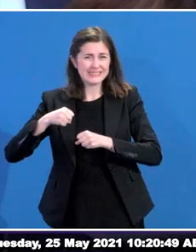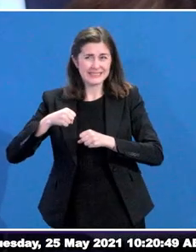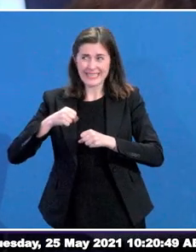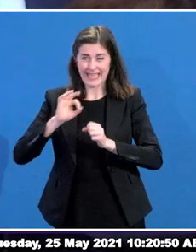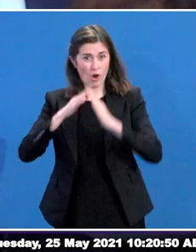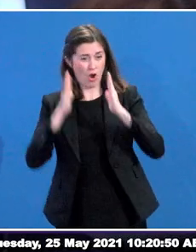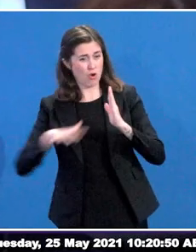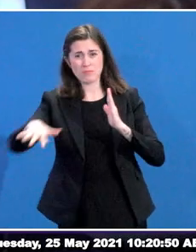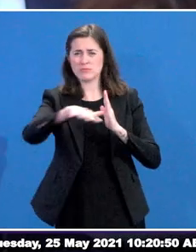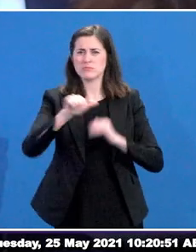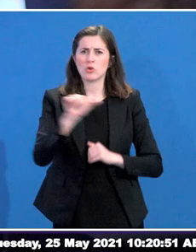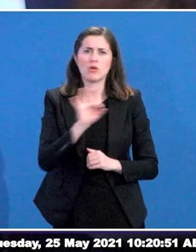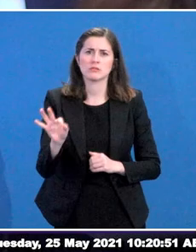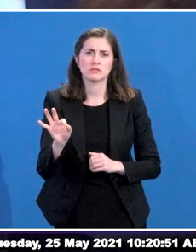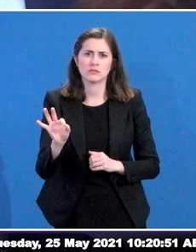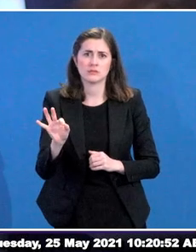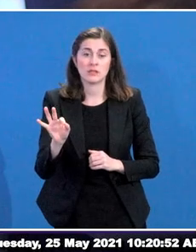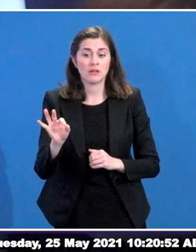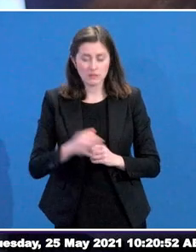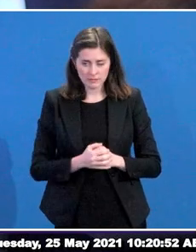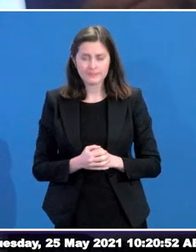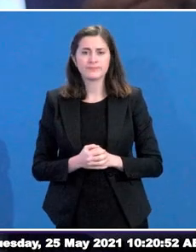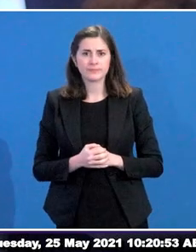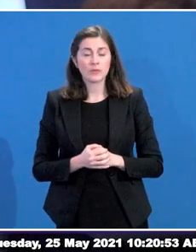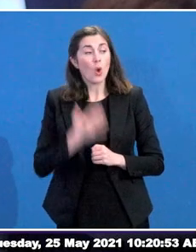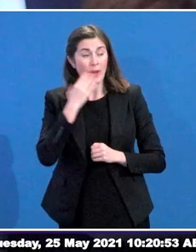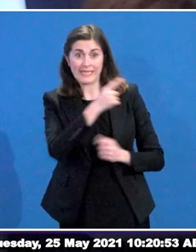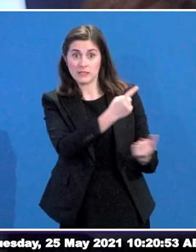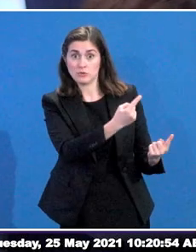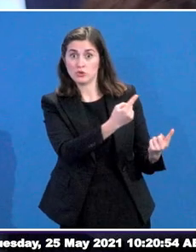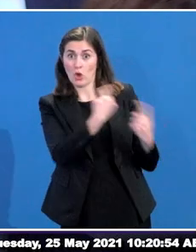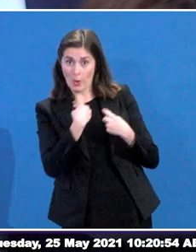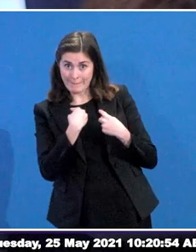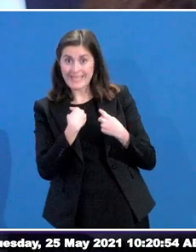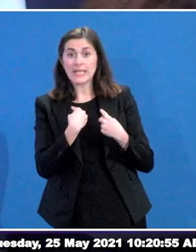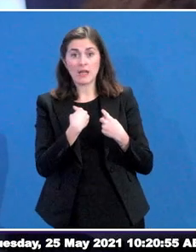And so when that was raised with Jonathan Swain,